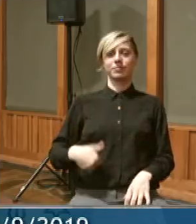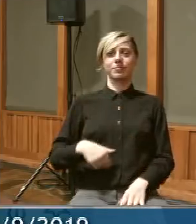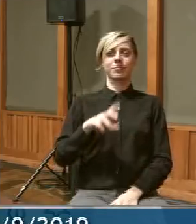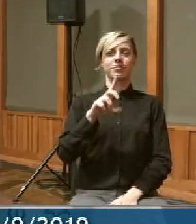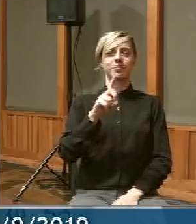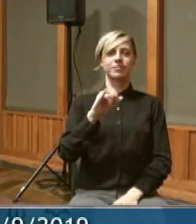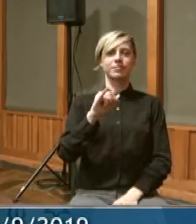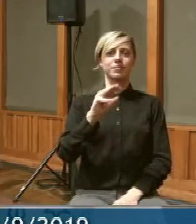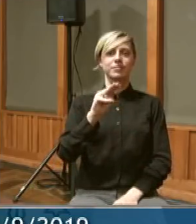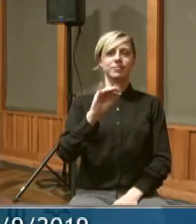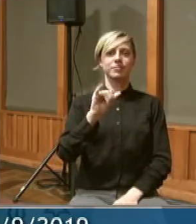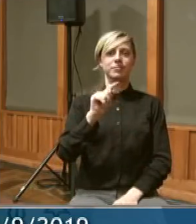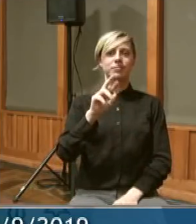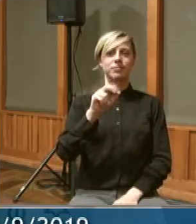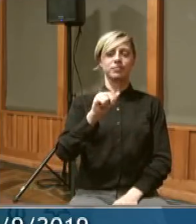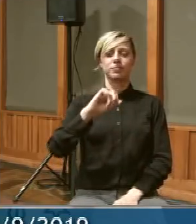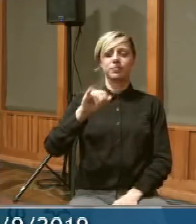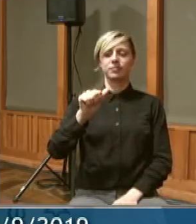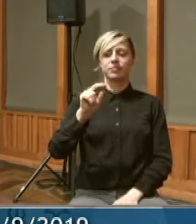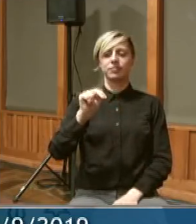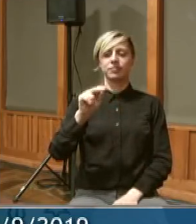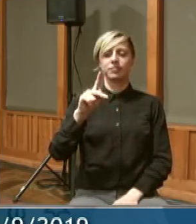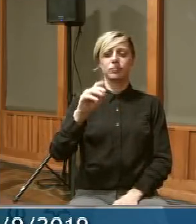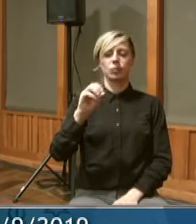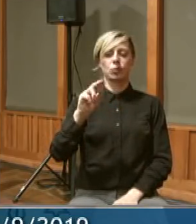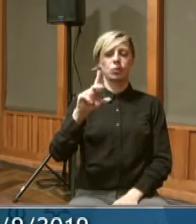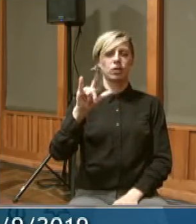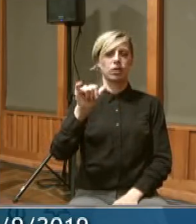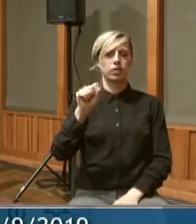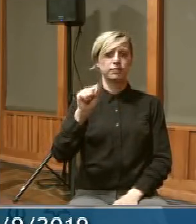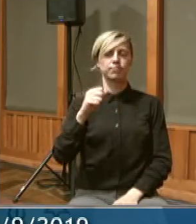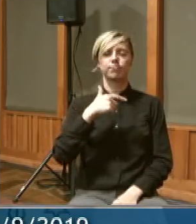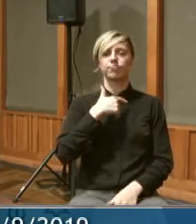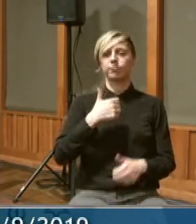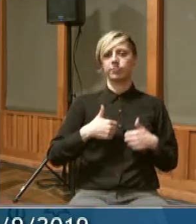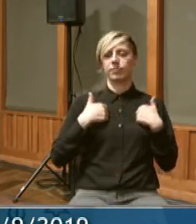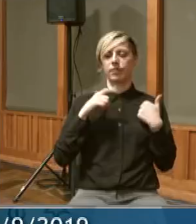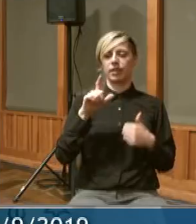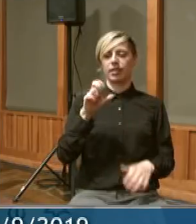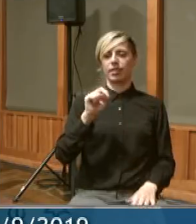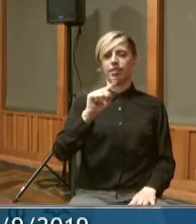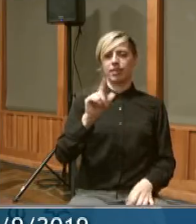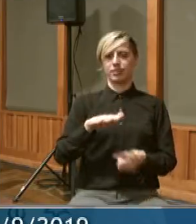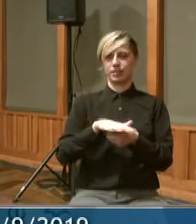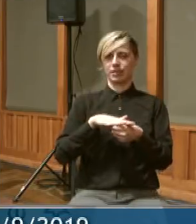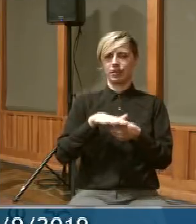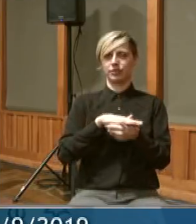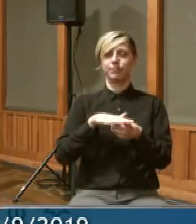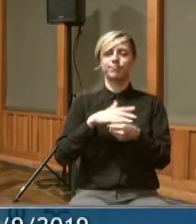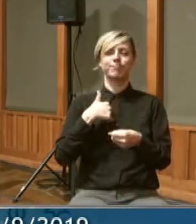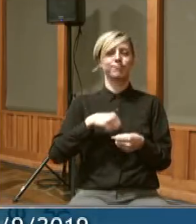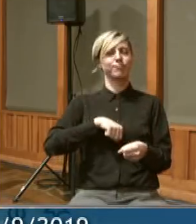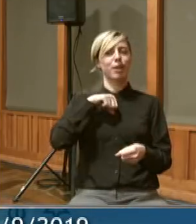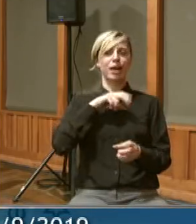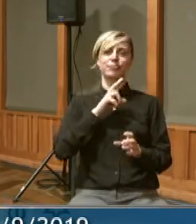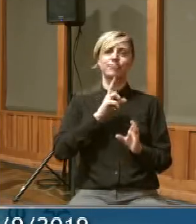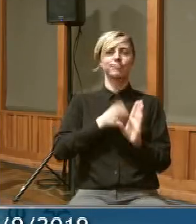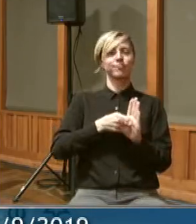GOOD EVENING. THANK YOU FOR THE OPPORTUNITY TO GIVE TESTIMONY. I'M DI DEMITRA AND I'M A RESIDEN